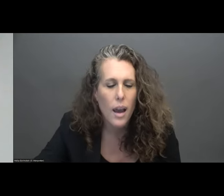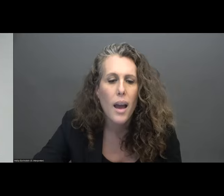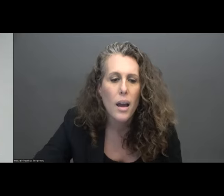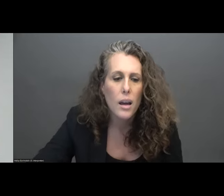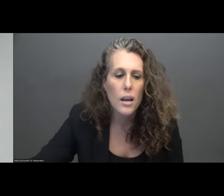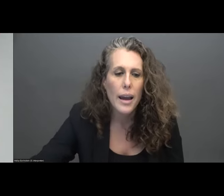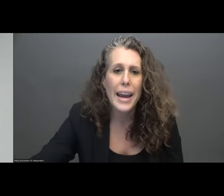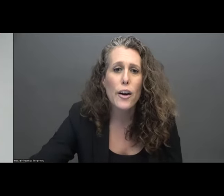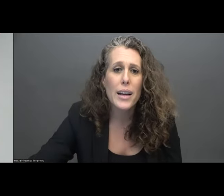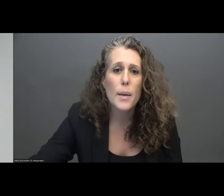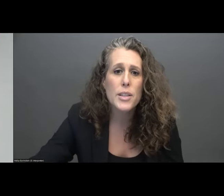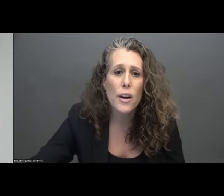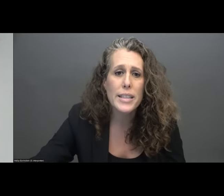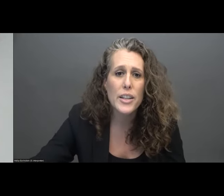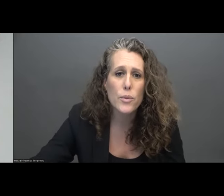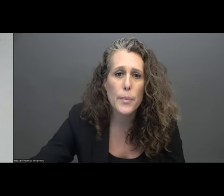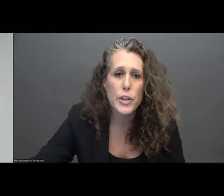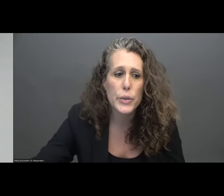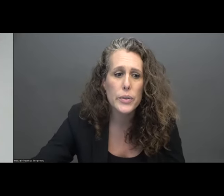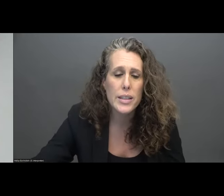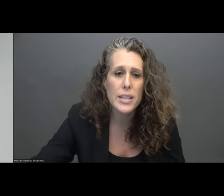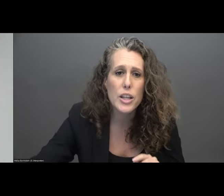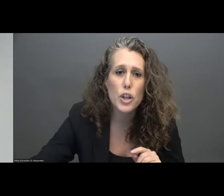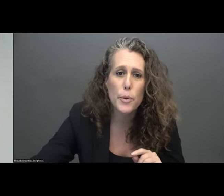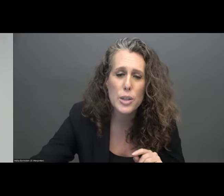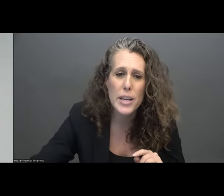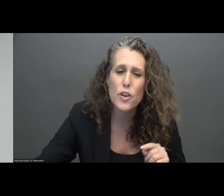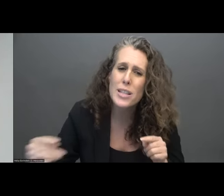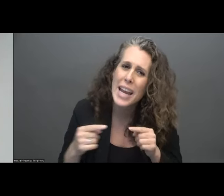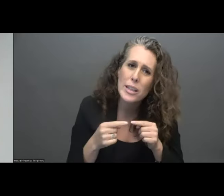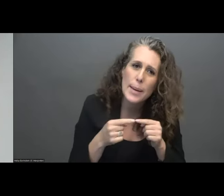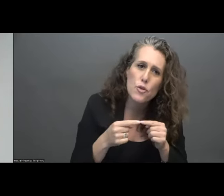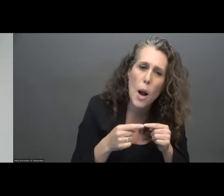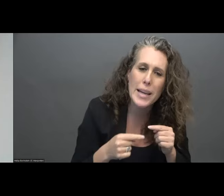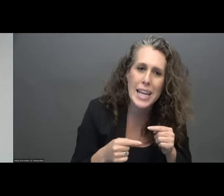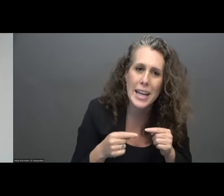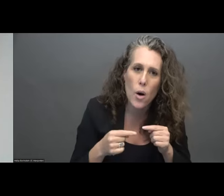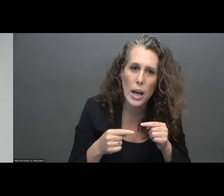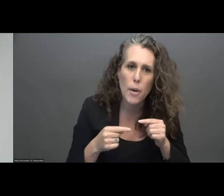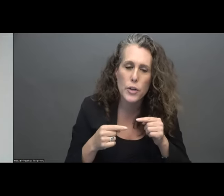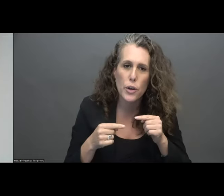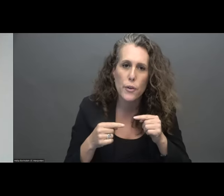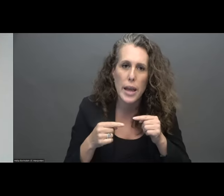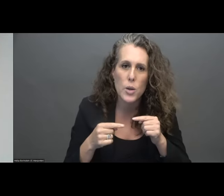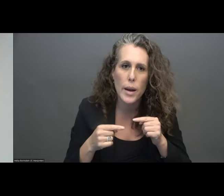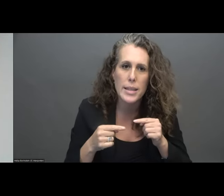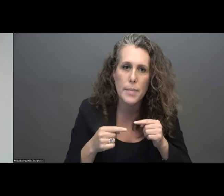16:41:50 And this is where organizations of persons with disability have and must plug in. 16:41:57 Simply put, this is the interpreter speaking your sound keeps dropping in and out I'm not sure if there's any way to make